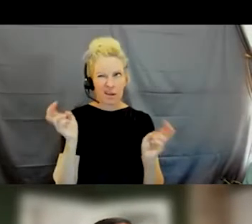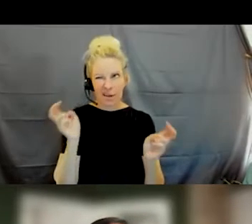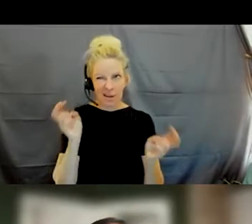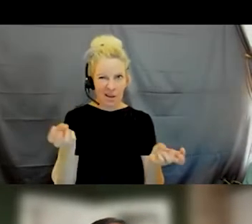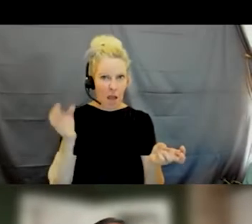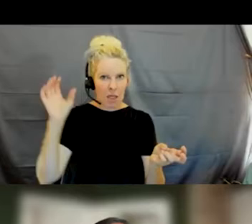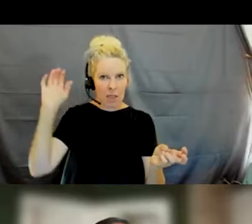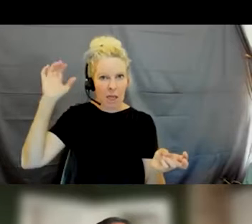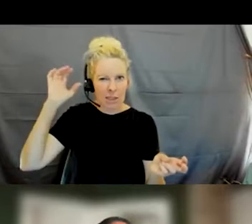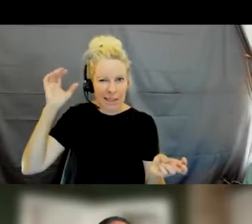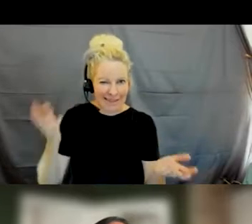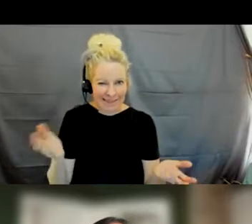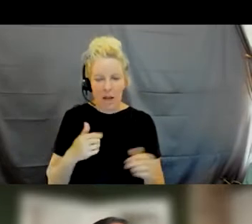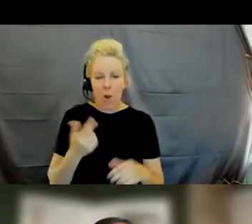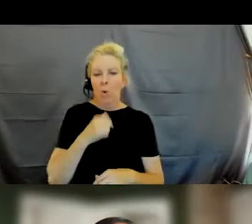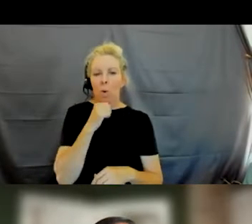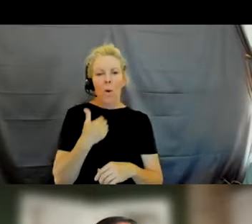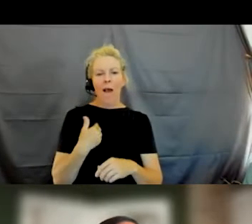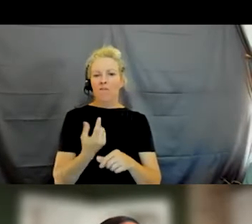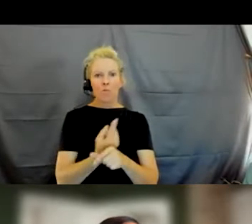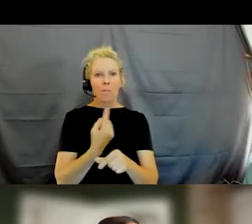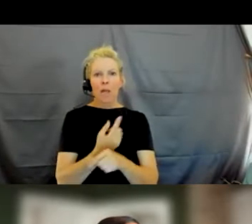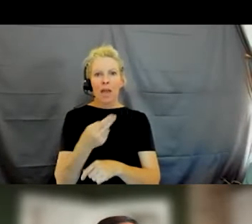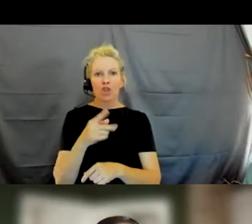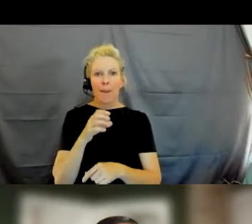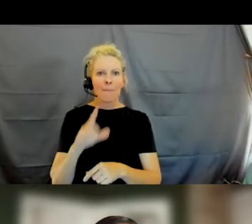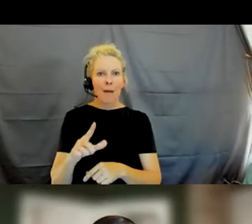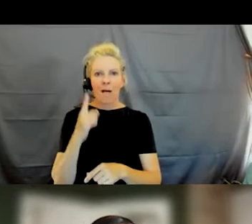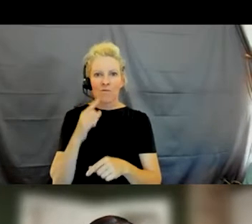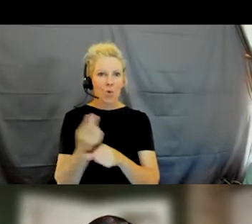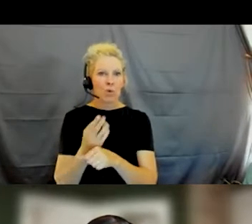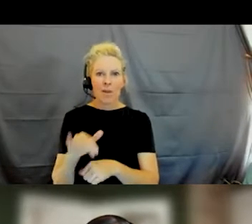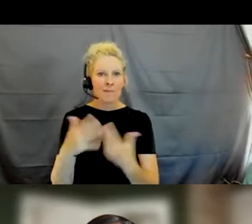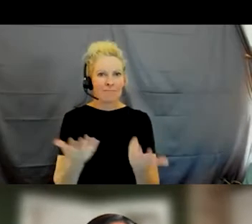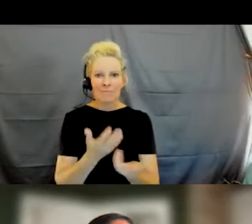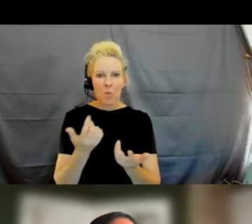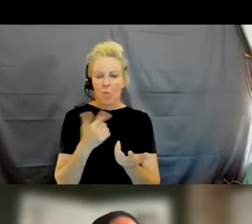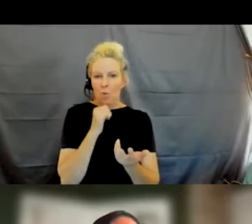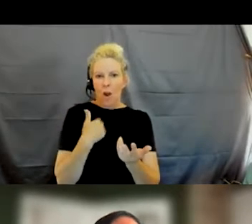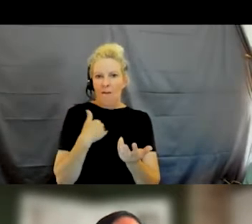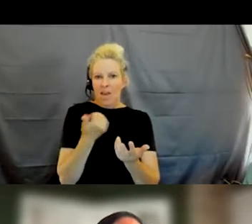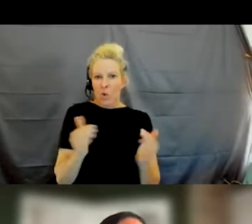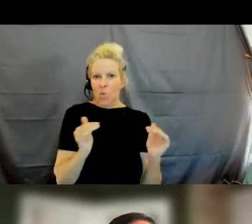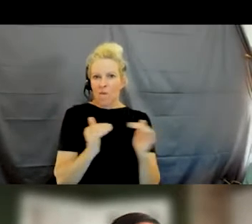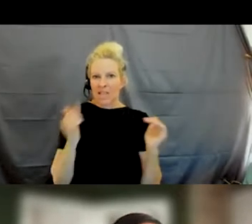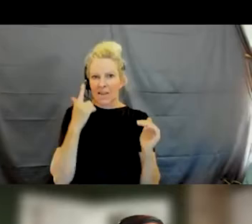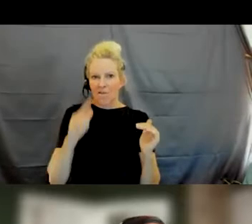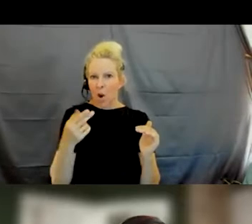properly accomplish this in the HTML spec. Using this is appropriate, in this case. But I want to